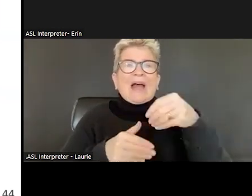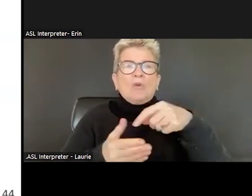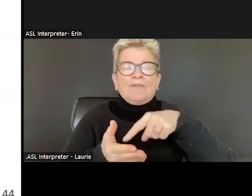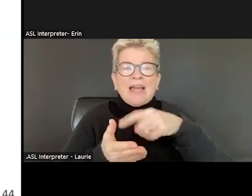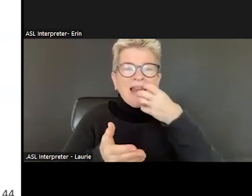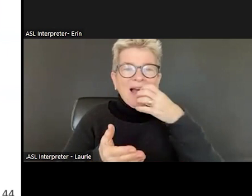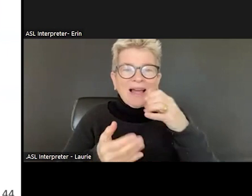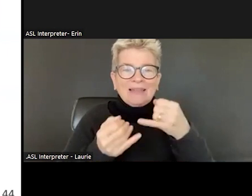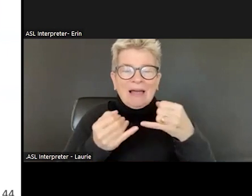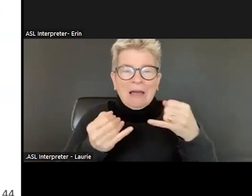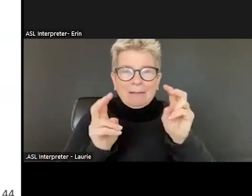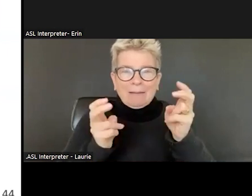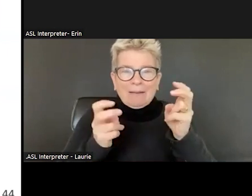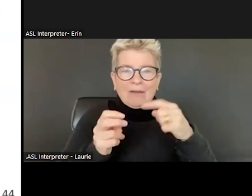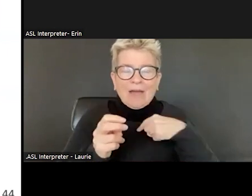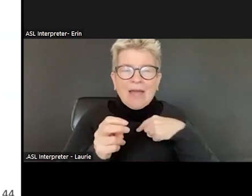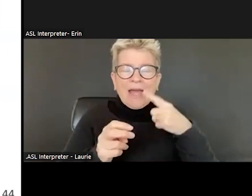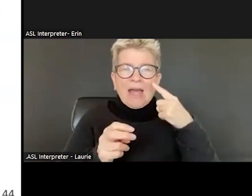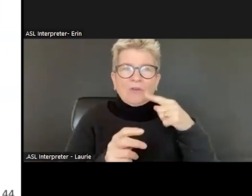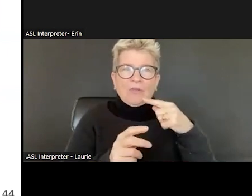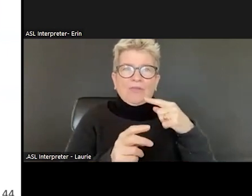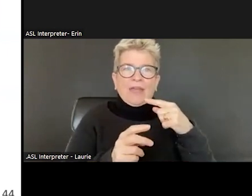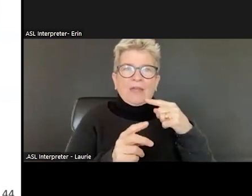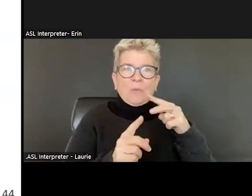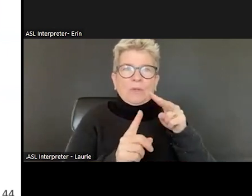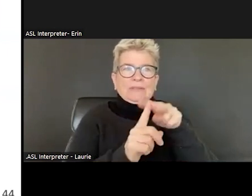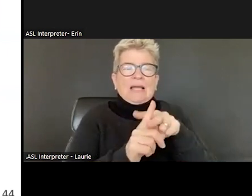randomly assigned to watch this soap opera, and it was really,